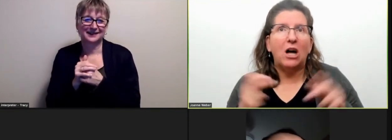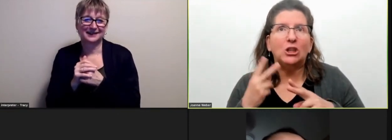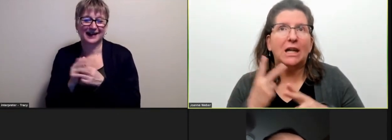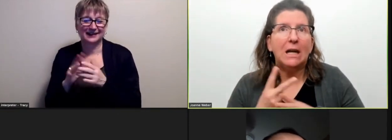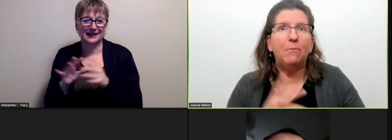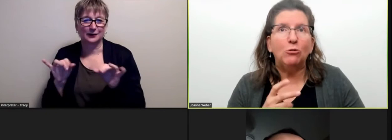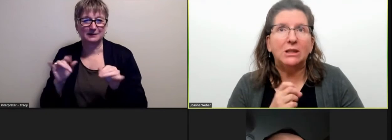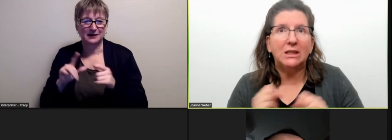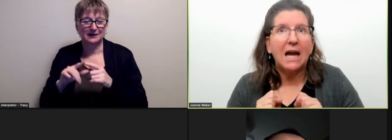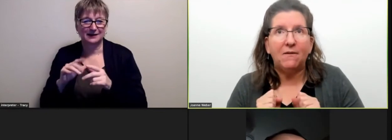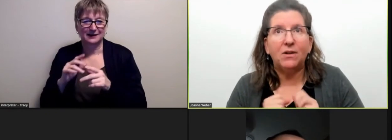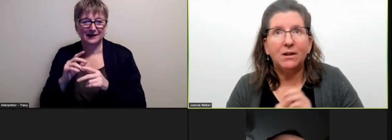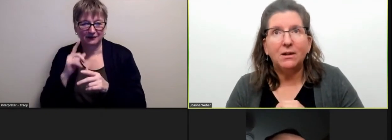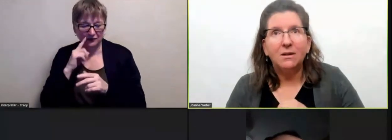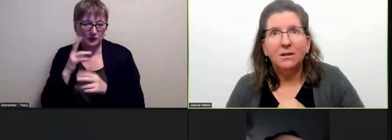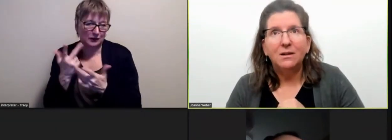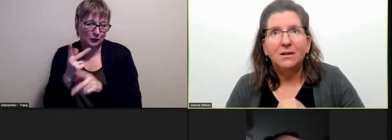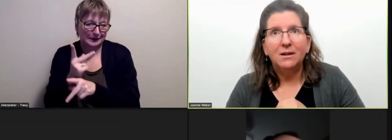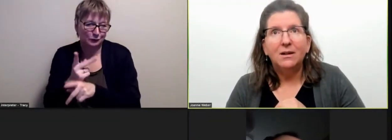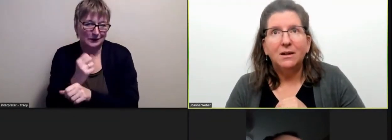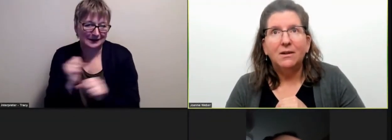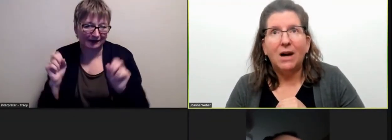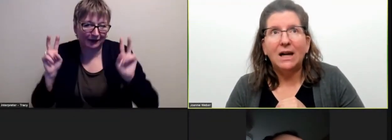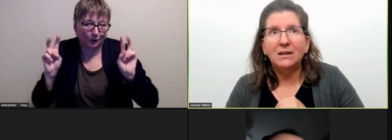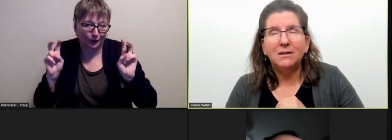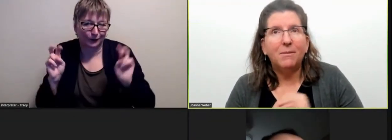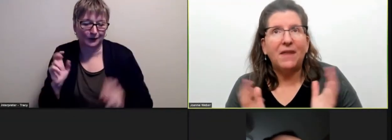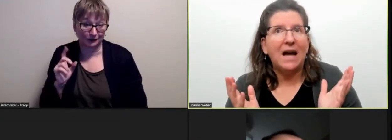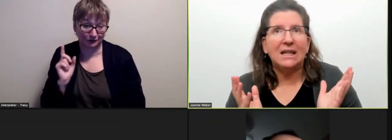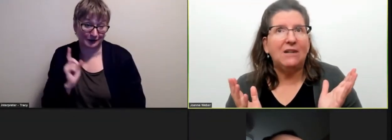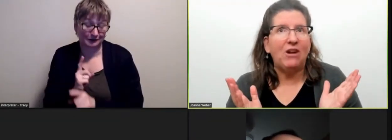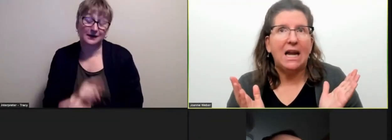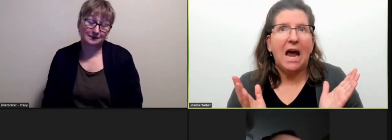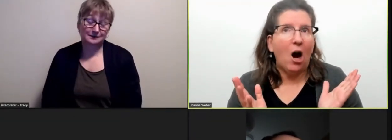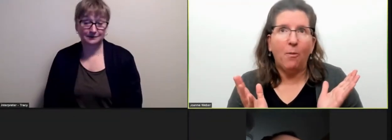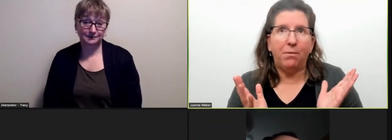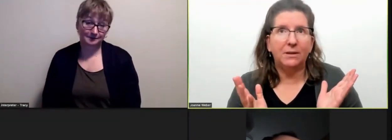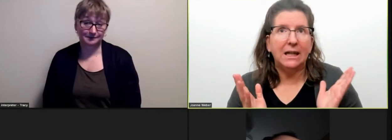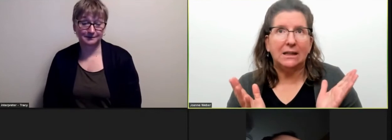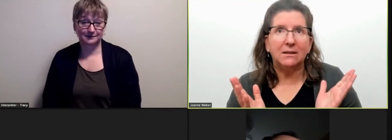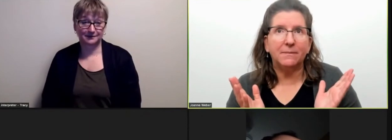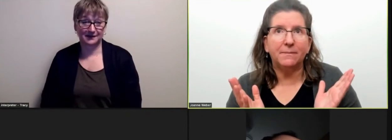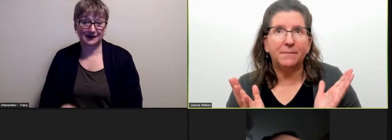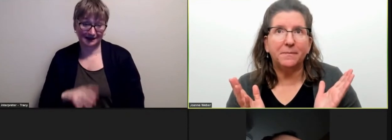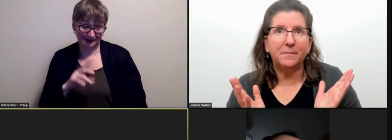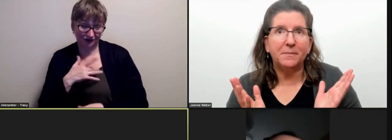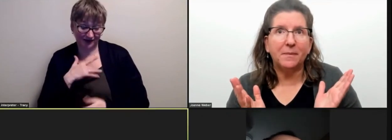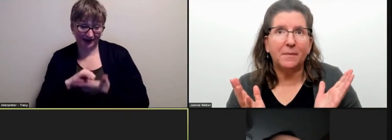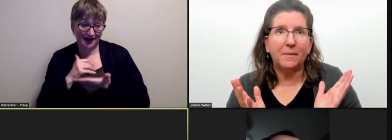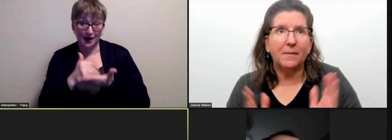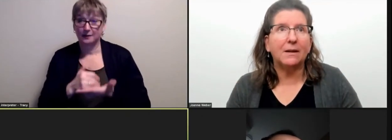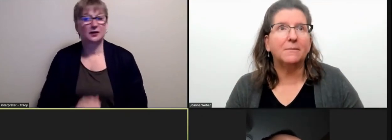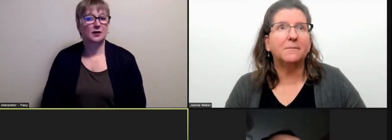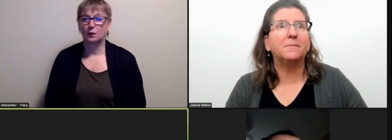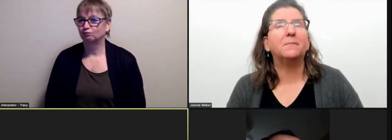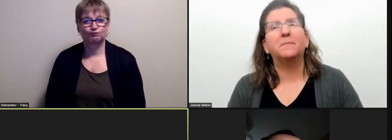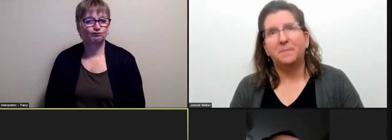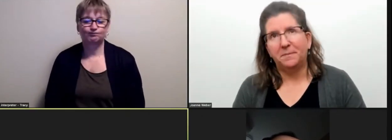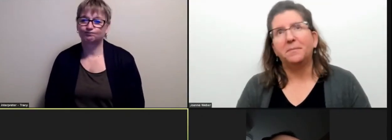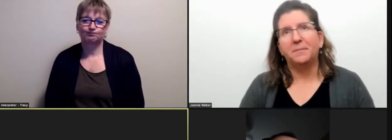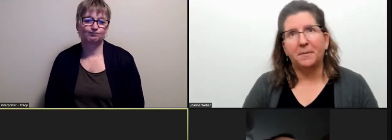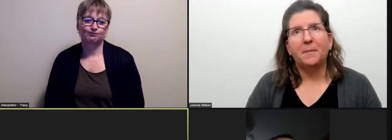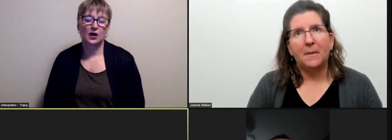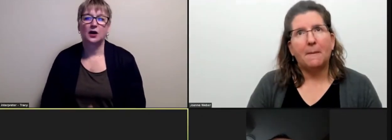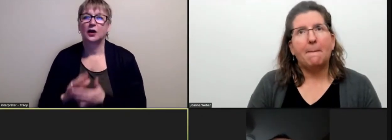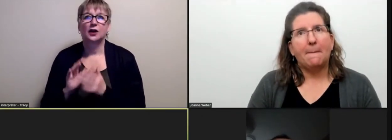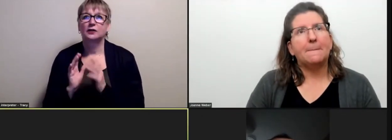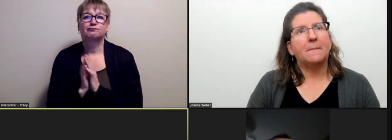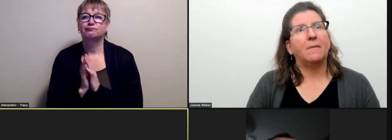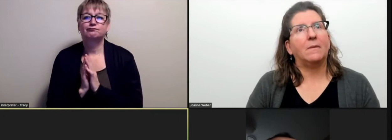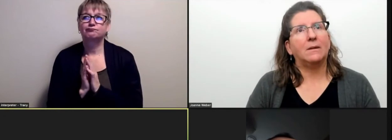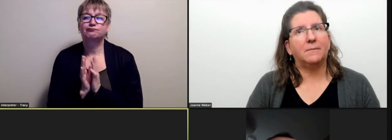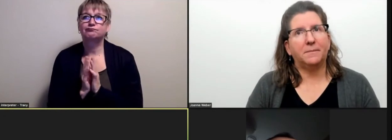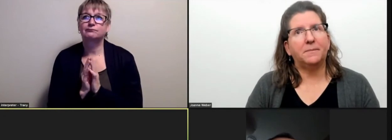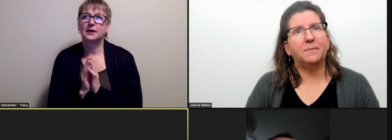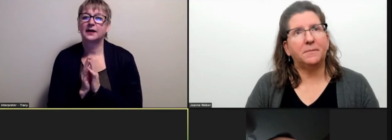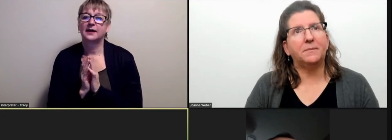to keep you safe right but that doesn't really help did it no no whereas like if you you know